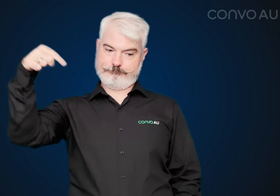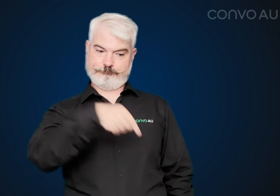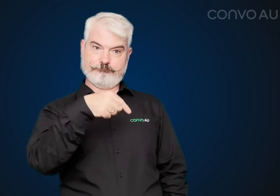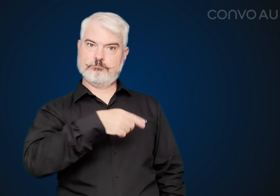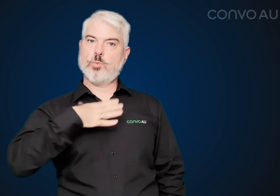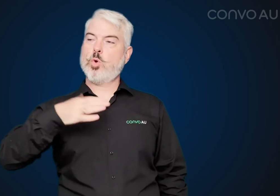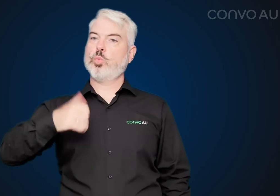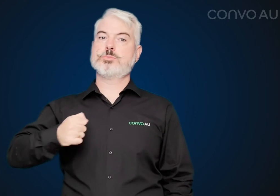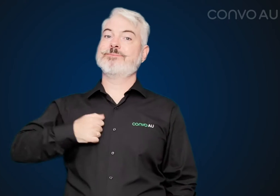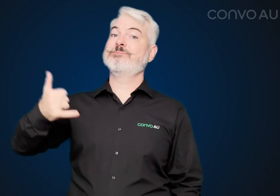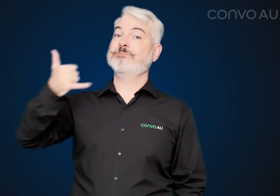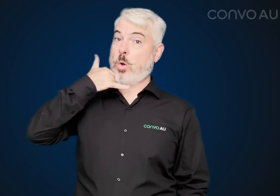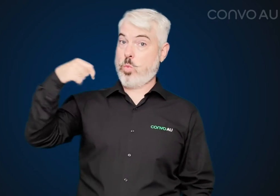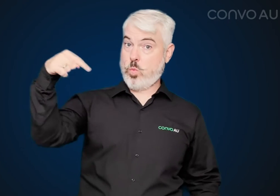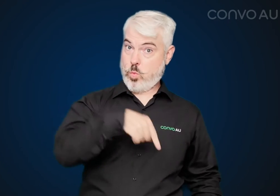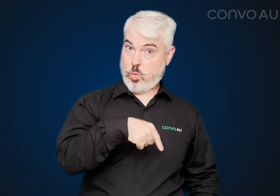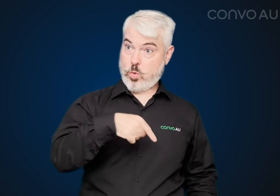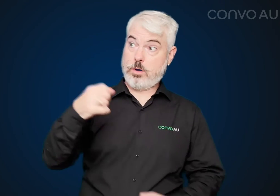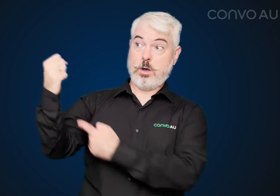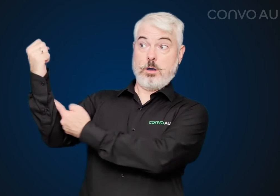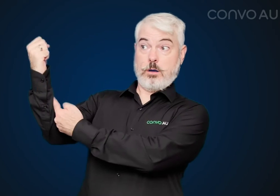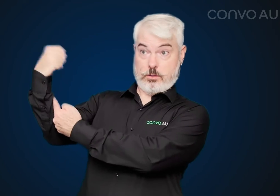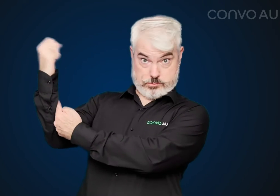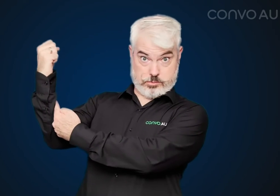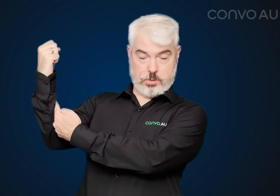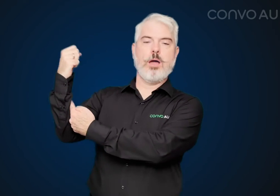and ask if you can use your phone.